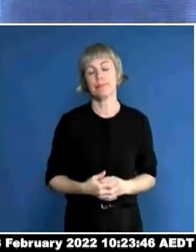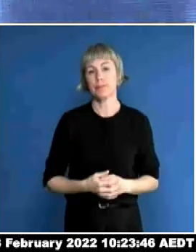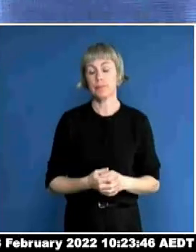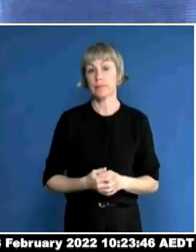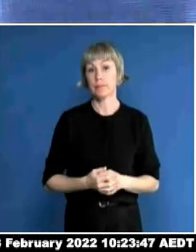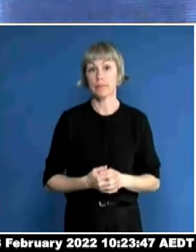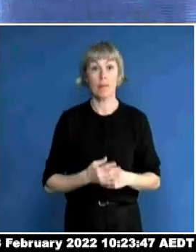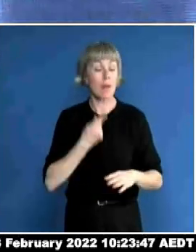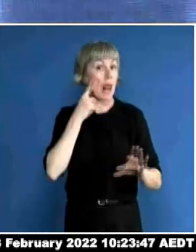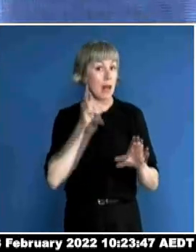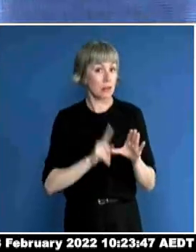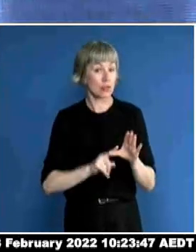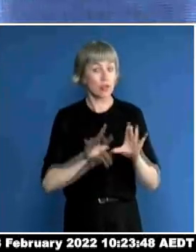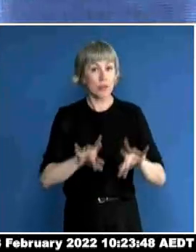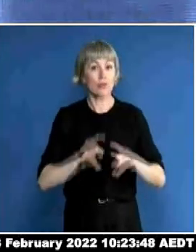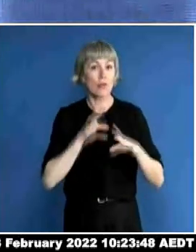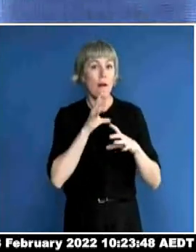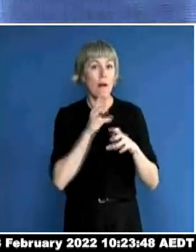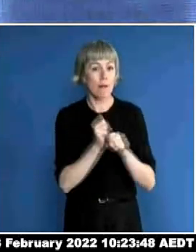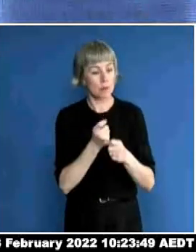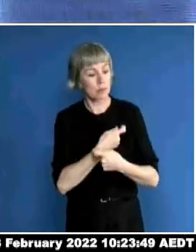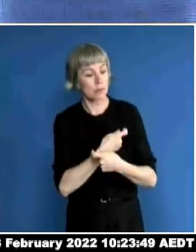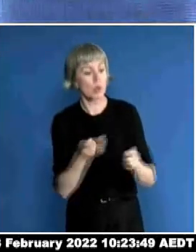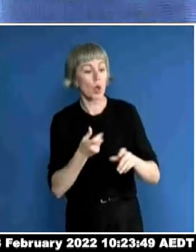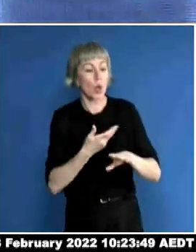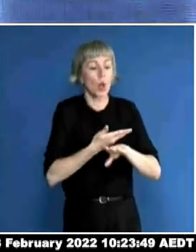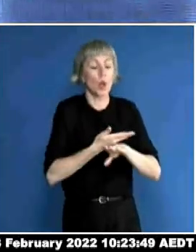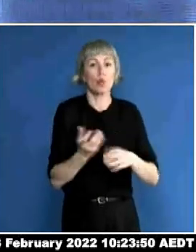Disability Strategy 2021 to 2031.